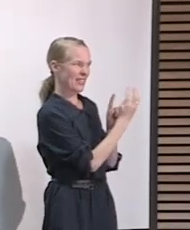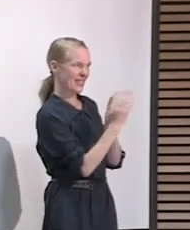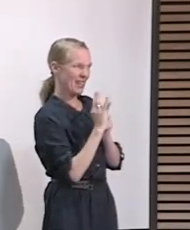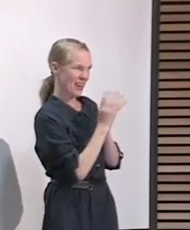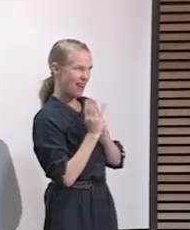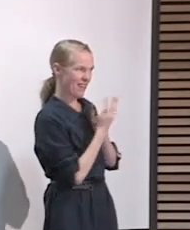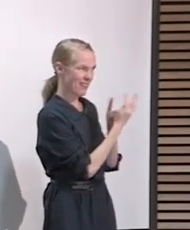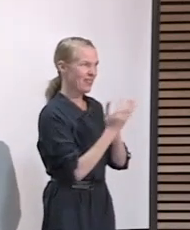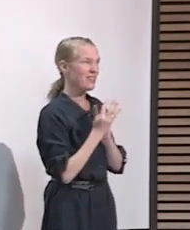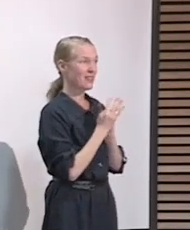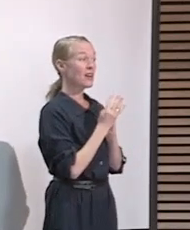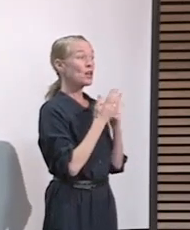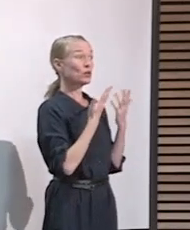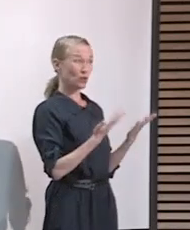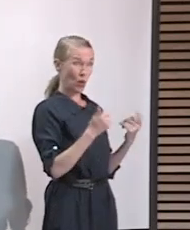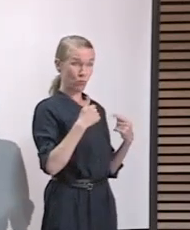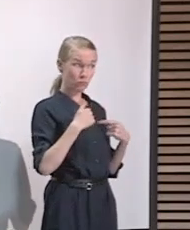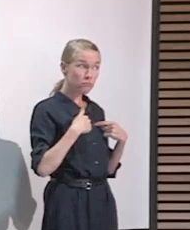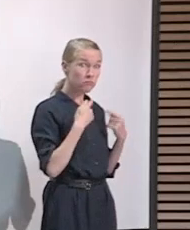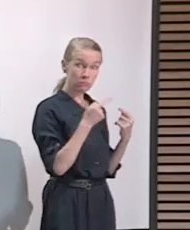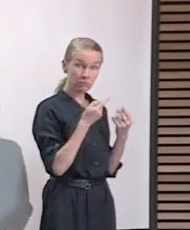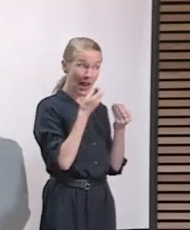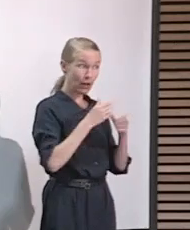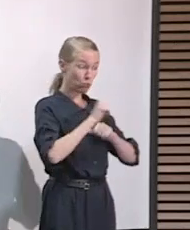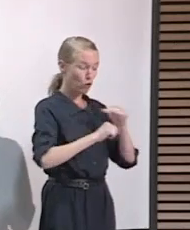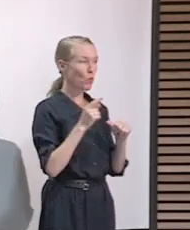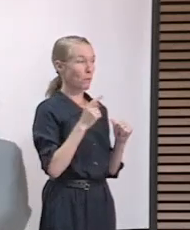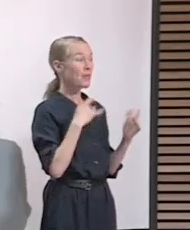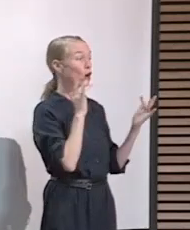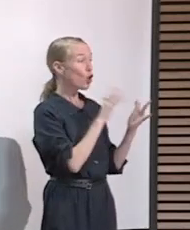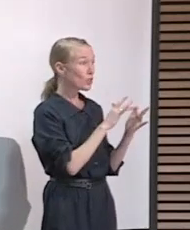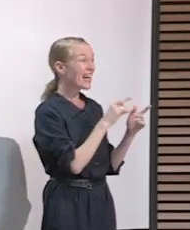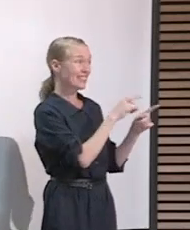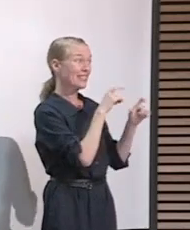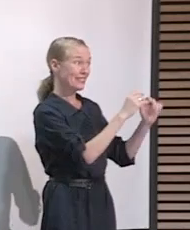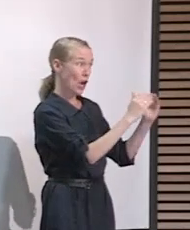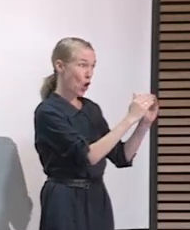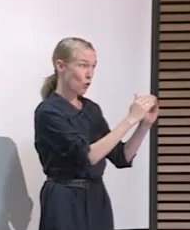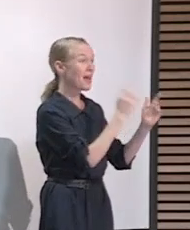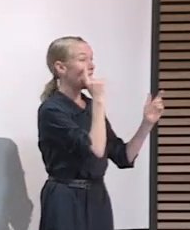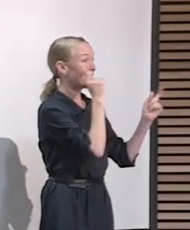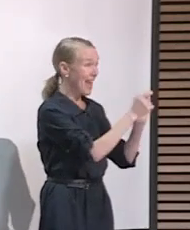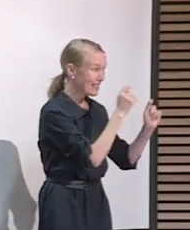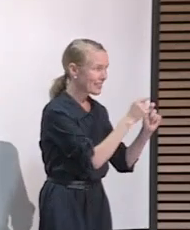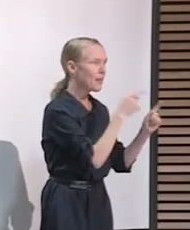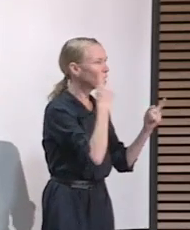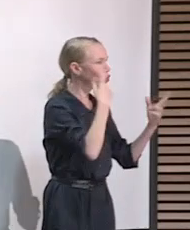movements of everyone of those thousand but the way the contact tracing process workings as soon as someone's